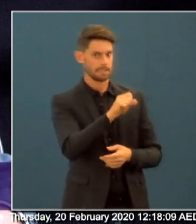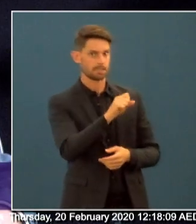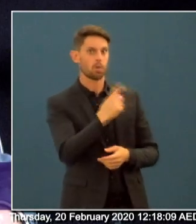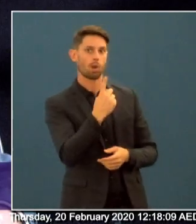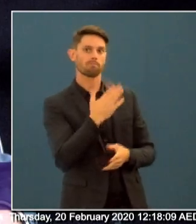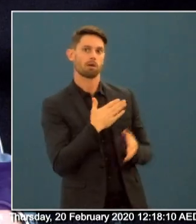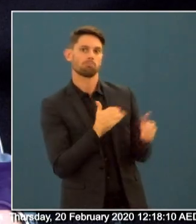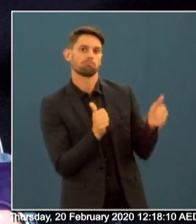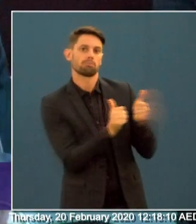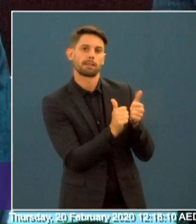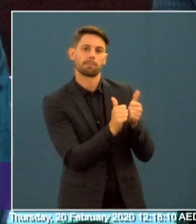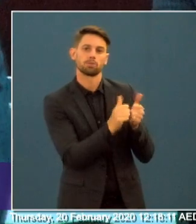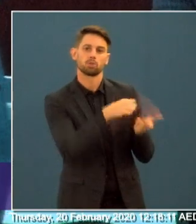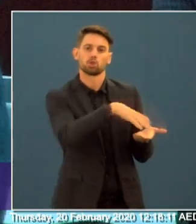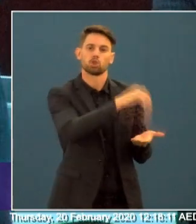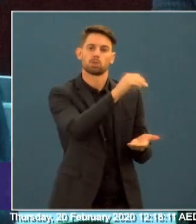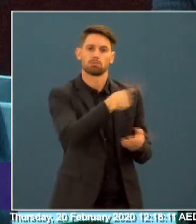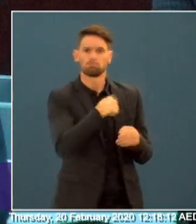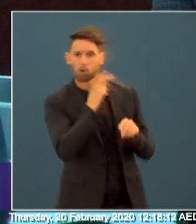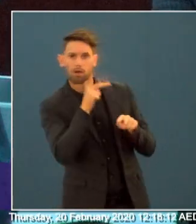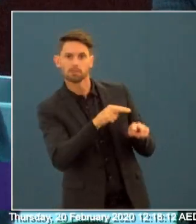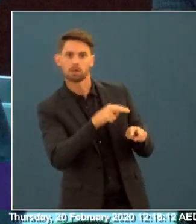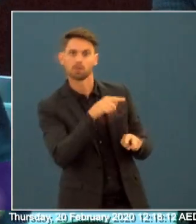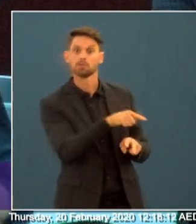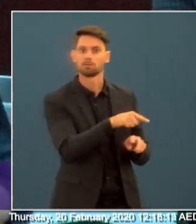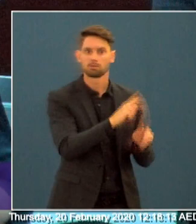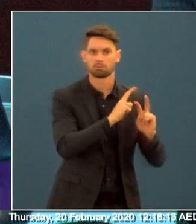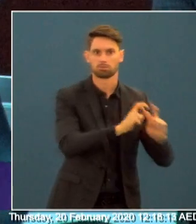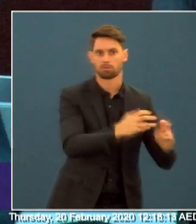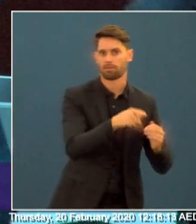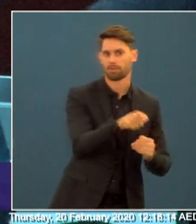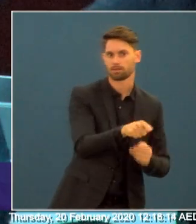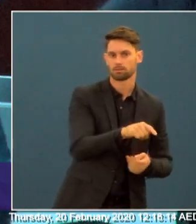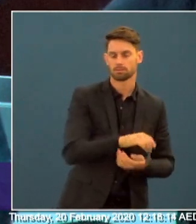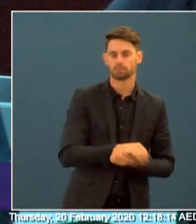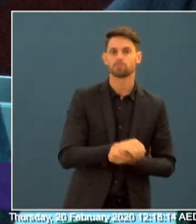And it is — the summary is in paragraph 124.